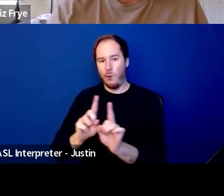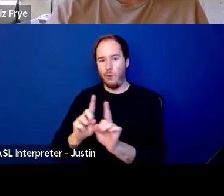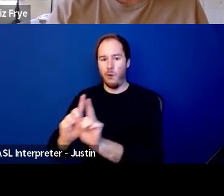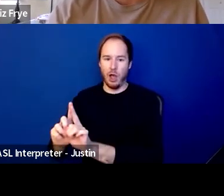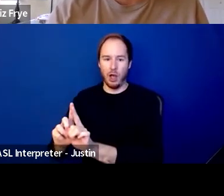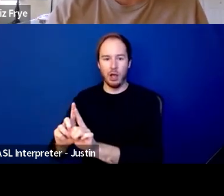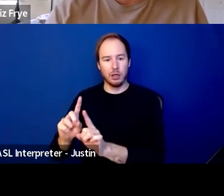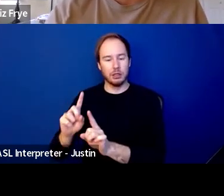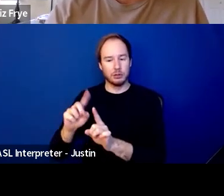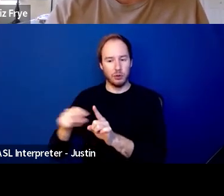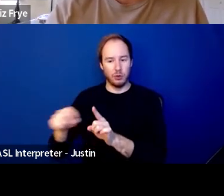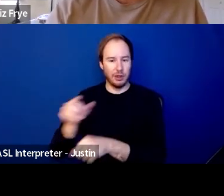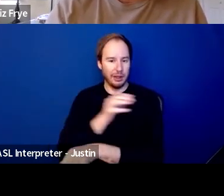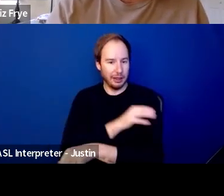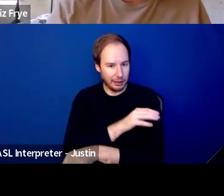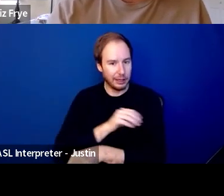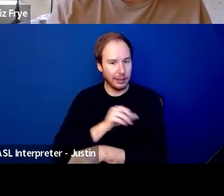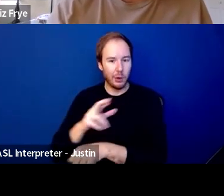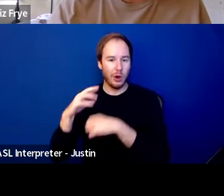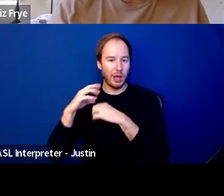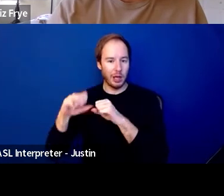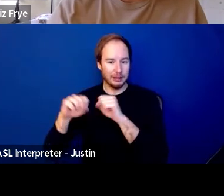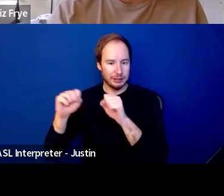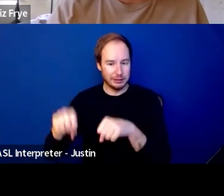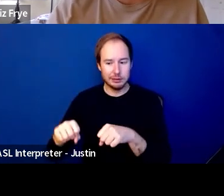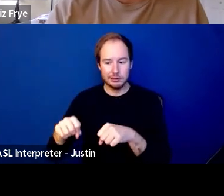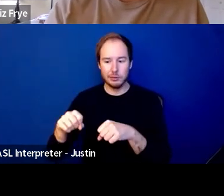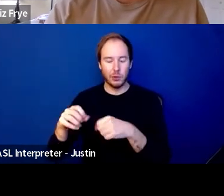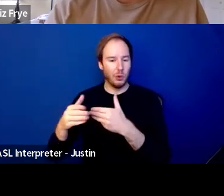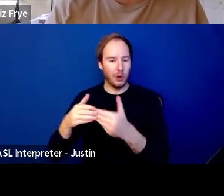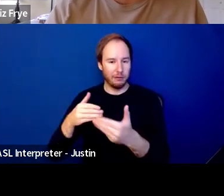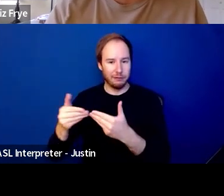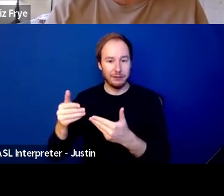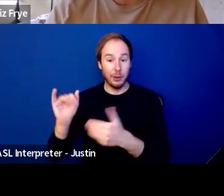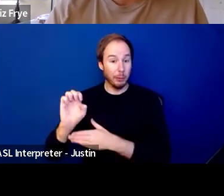into the clinic or the health system, or maybe most importantly the emergency room,